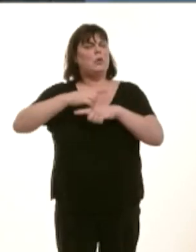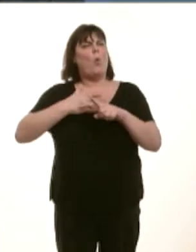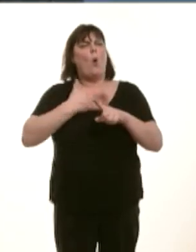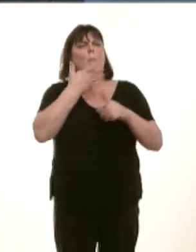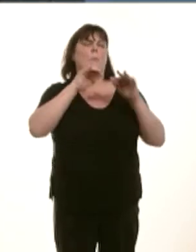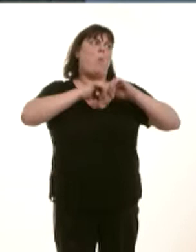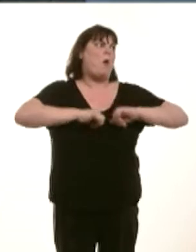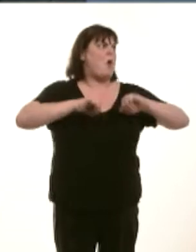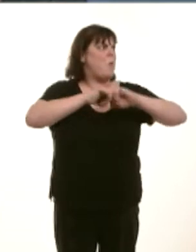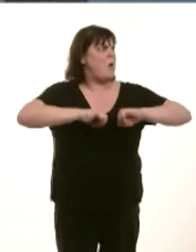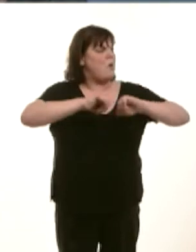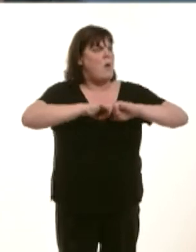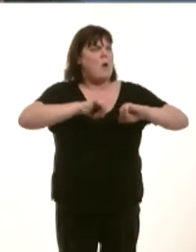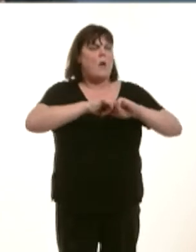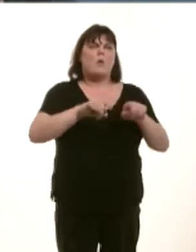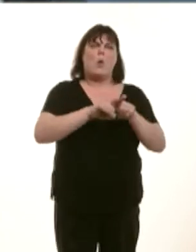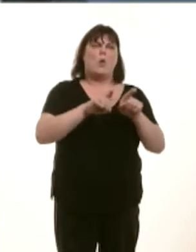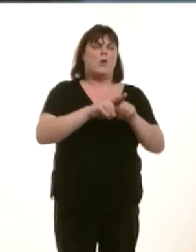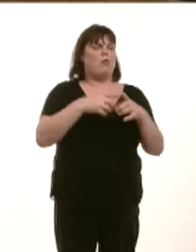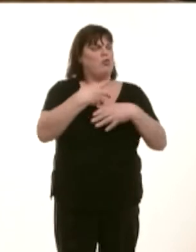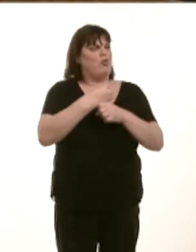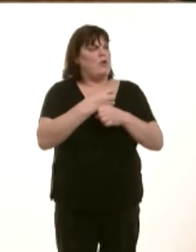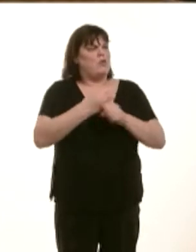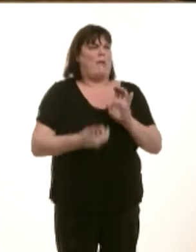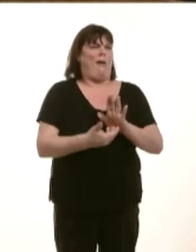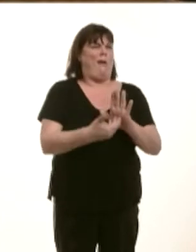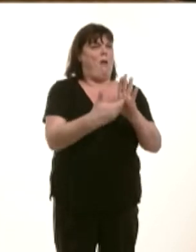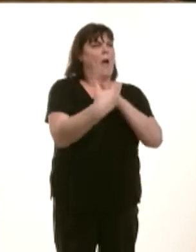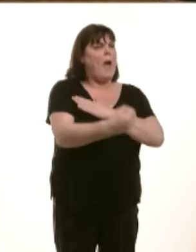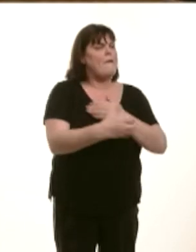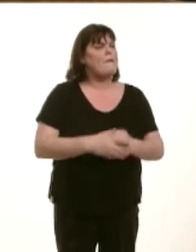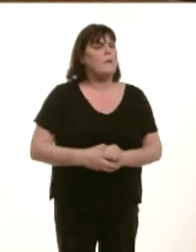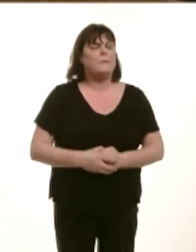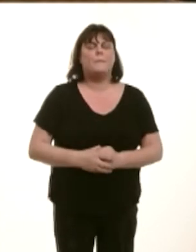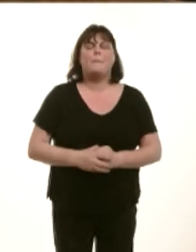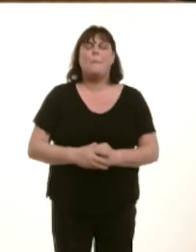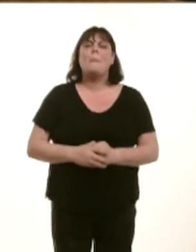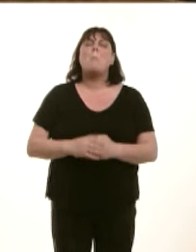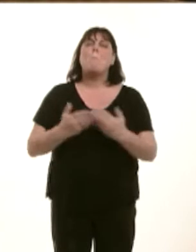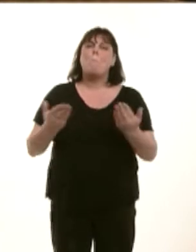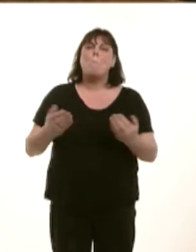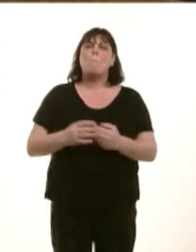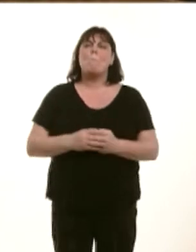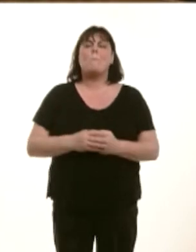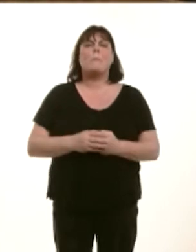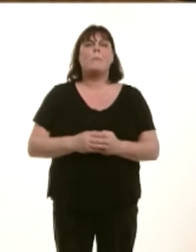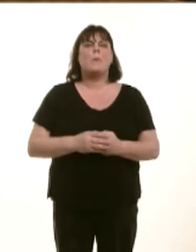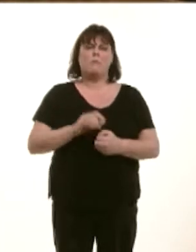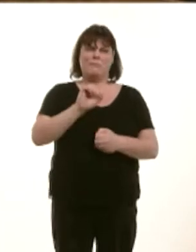and stresses that they have had to face over recent weeks? Carwyn Jones: First of all, we have done exactly, oddly enough, what his party has done in England,